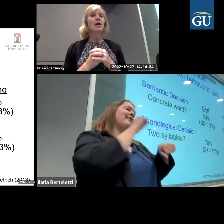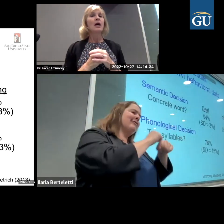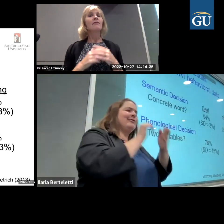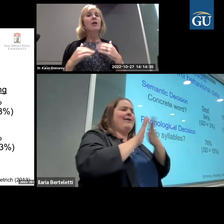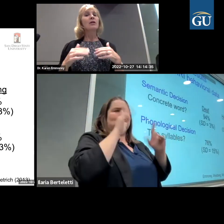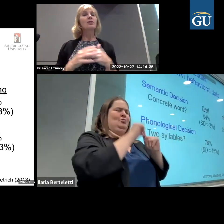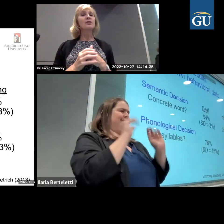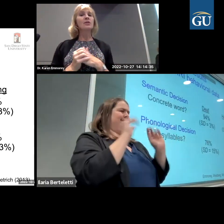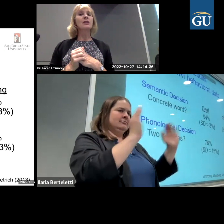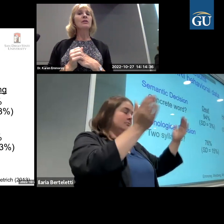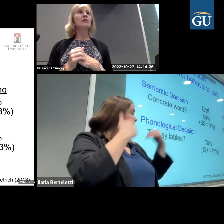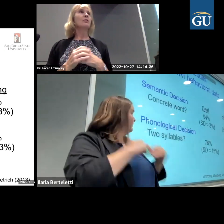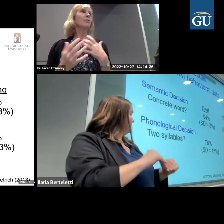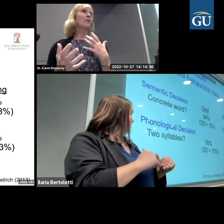So now let's look at the brain data